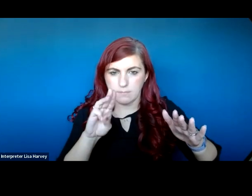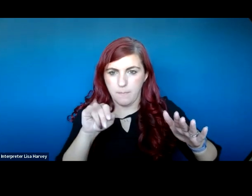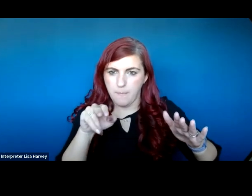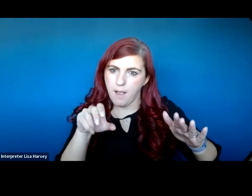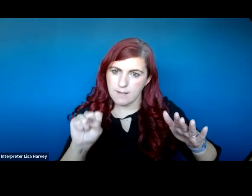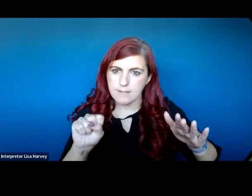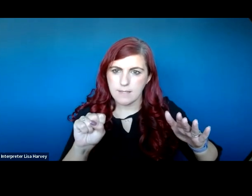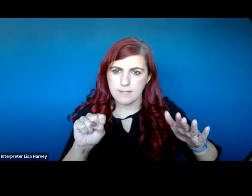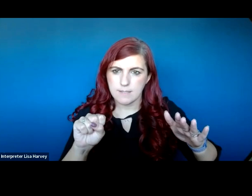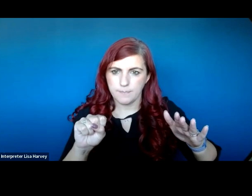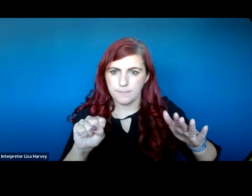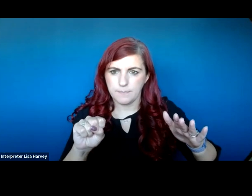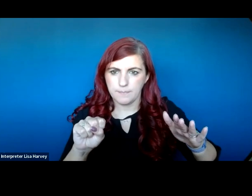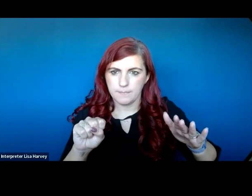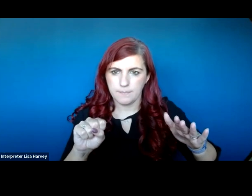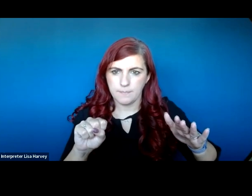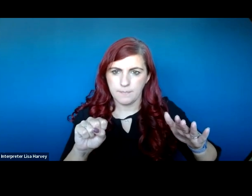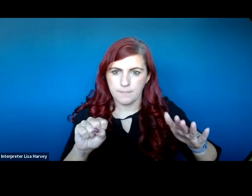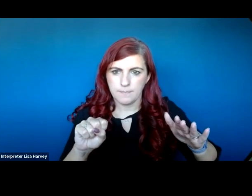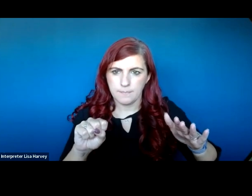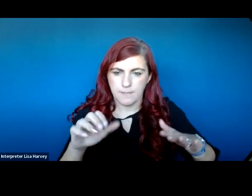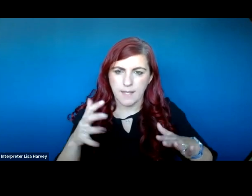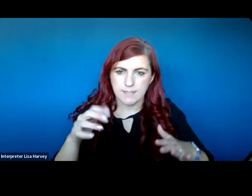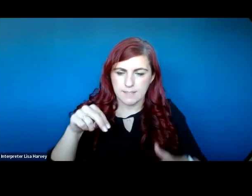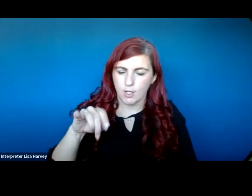nerves, that's my nerves right!